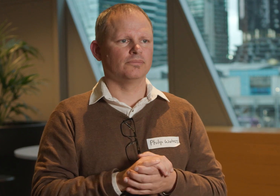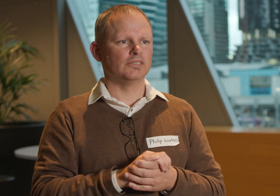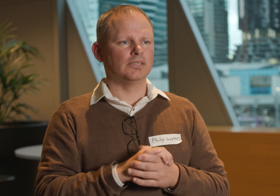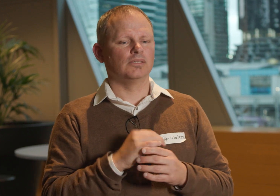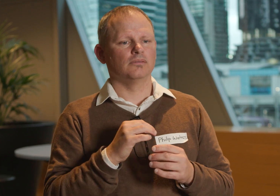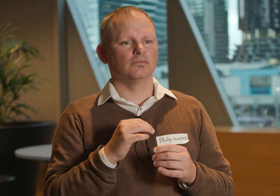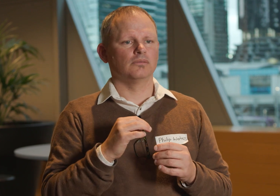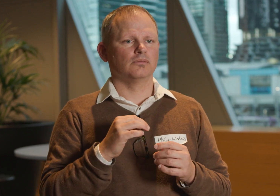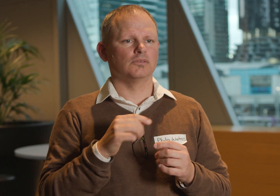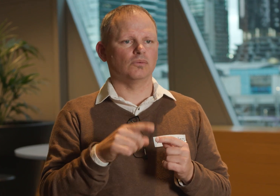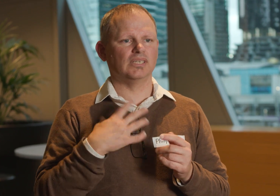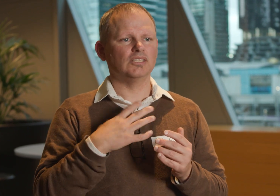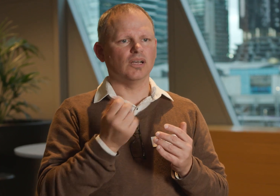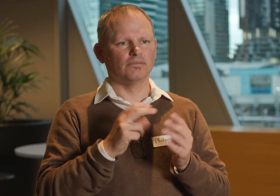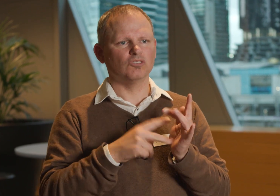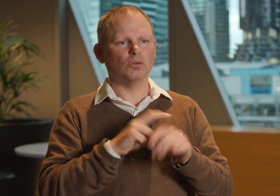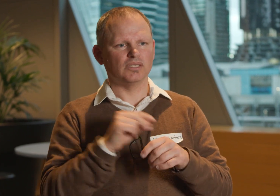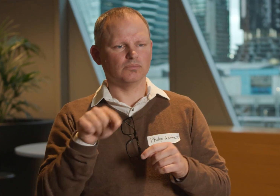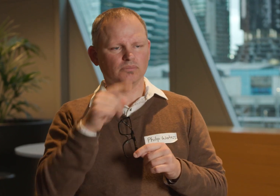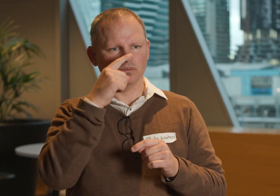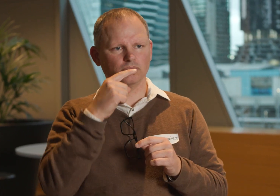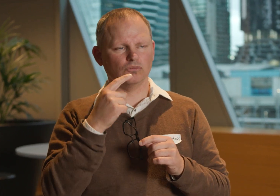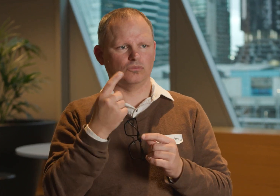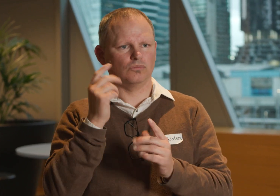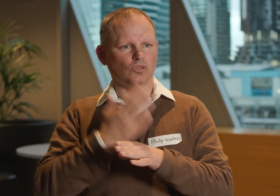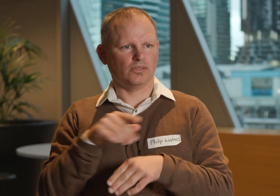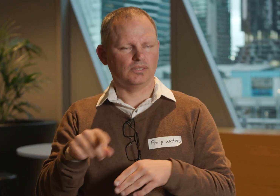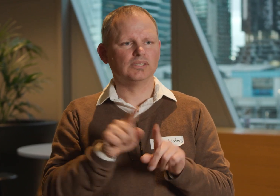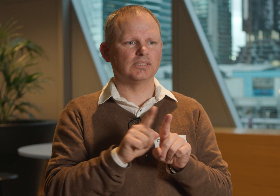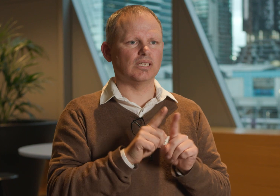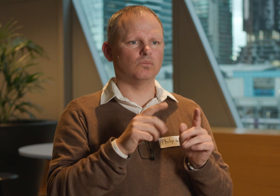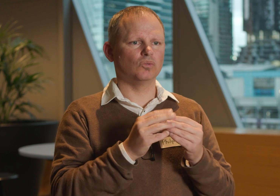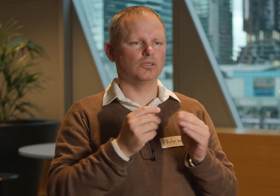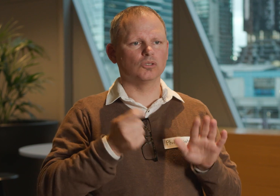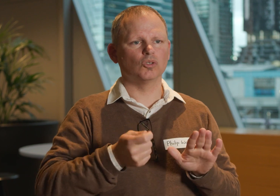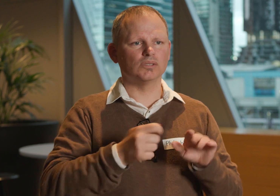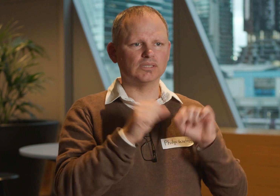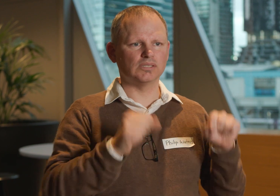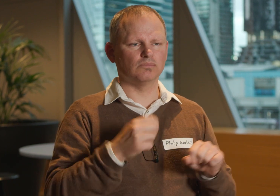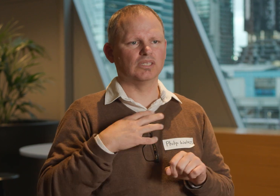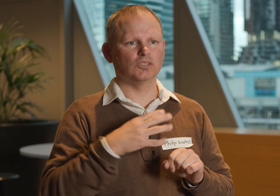so it's not easy. So we need to have Victoria Police and people working within that system